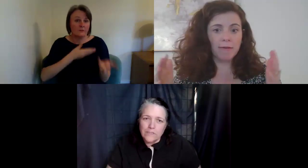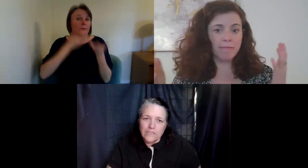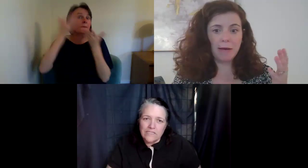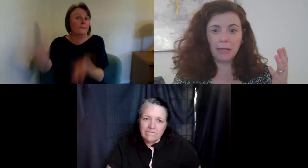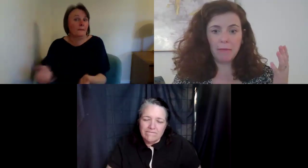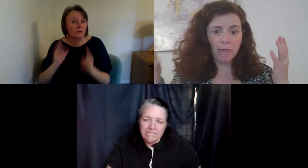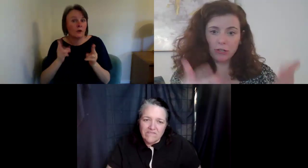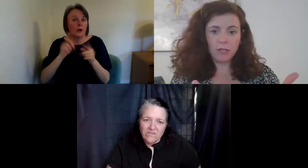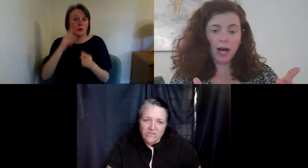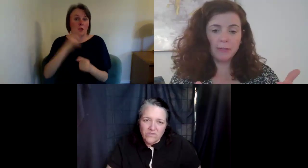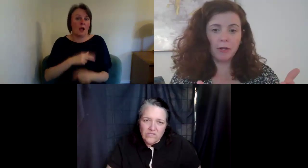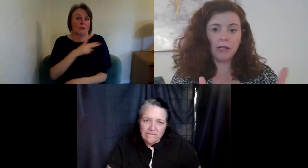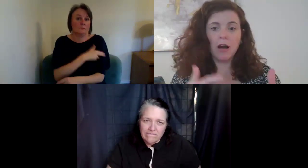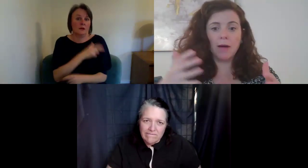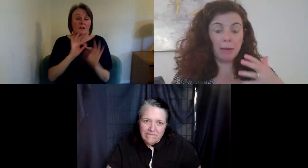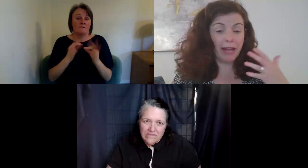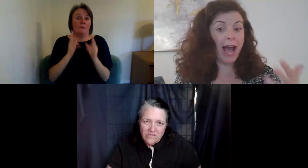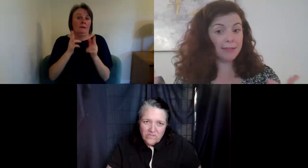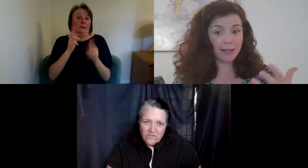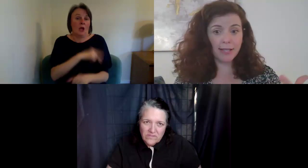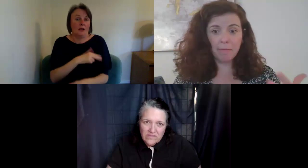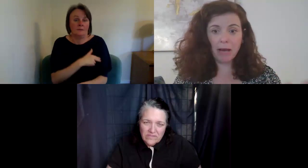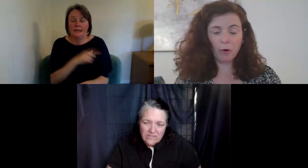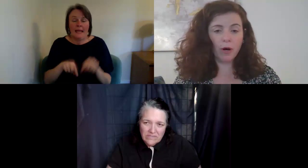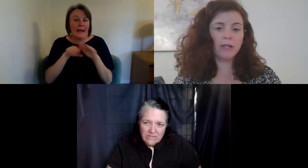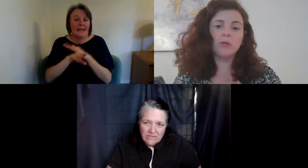and the family might rush to the hospital, and not be able to access that paperwork,